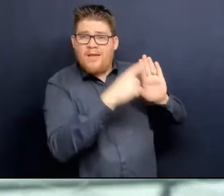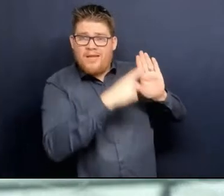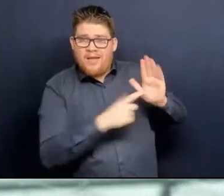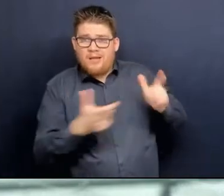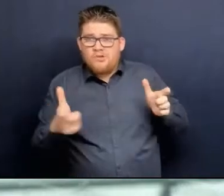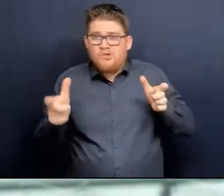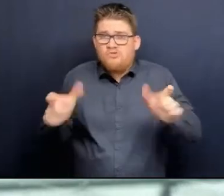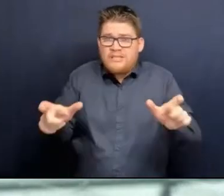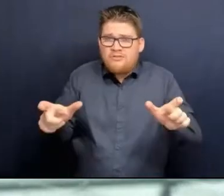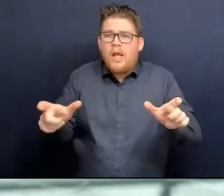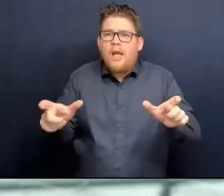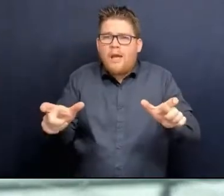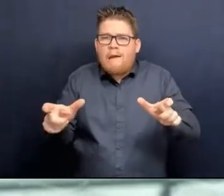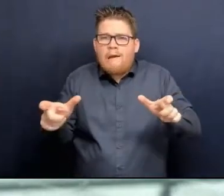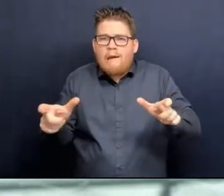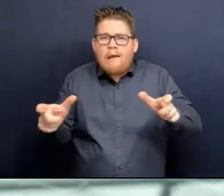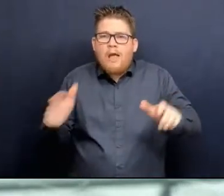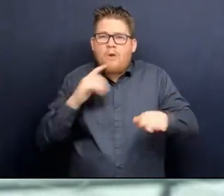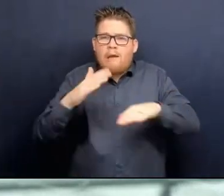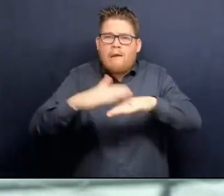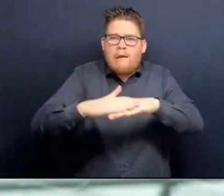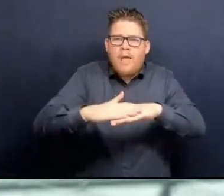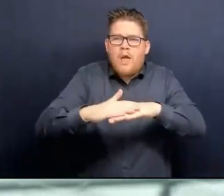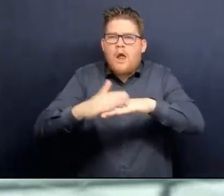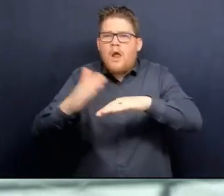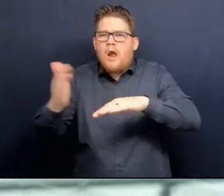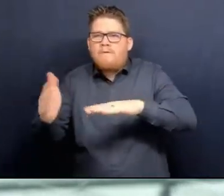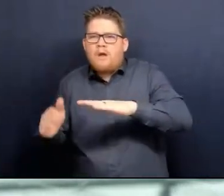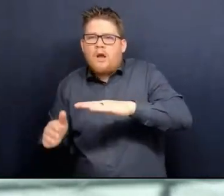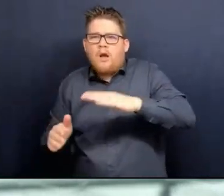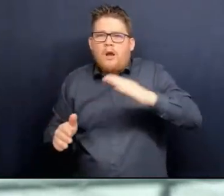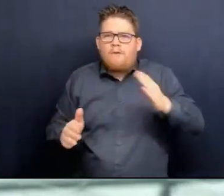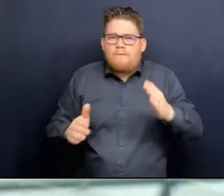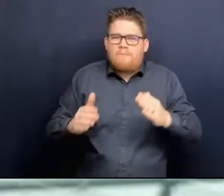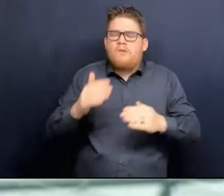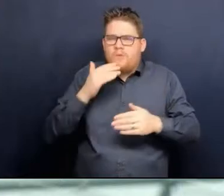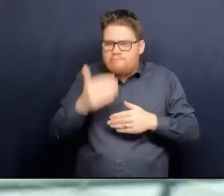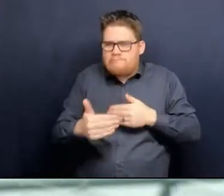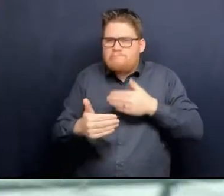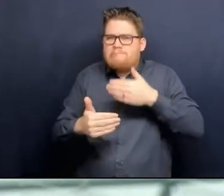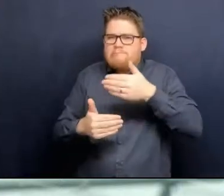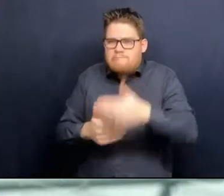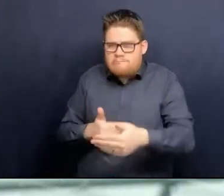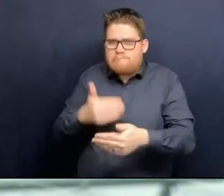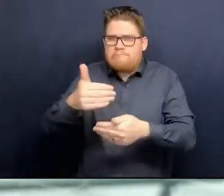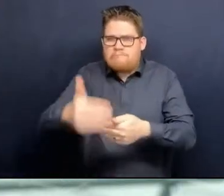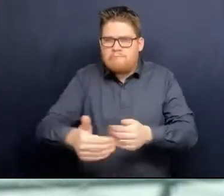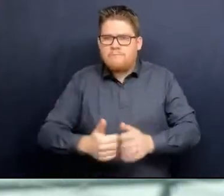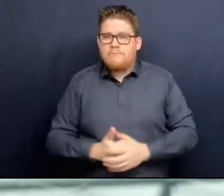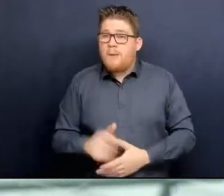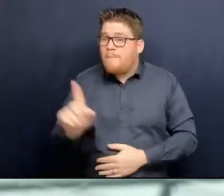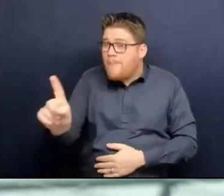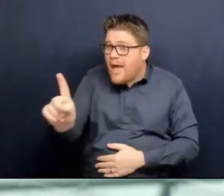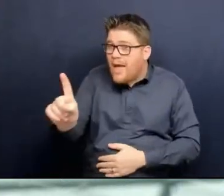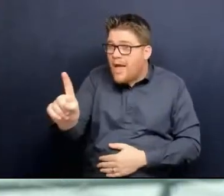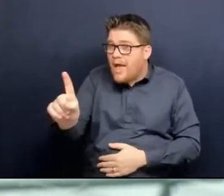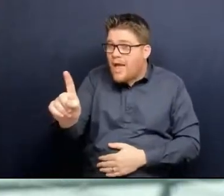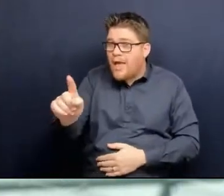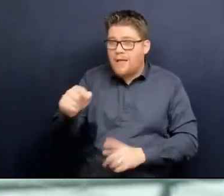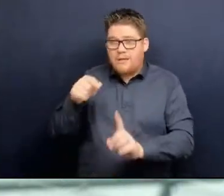weeks. Of course, this is not the case for everyone. We know